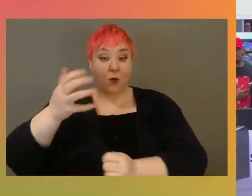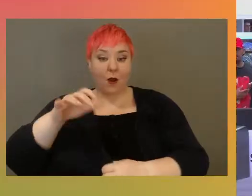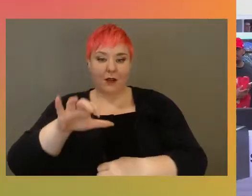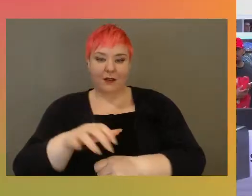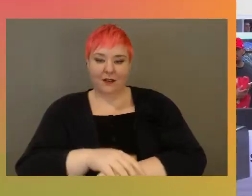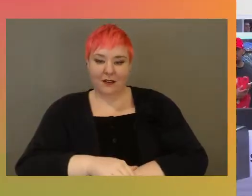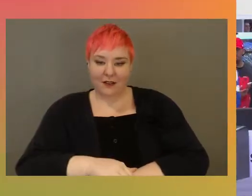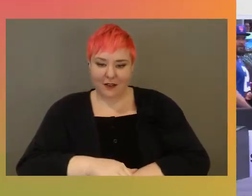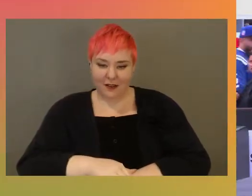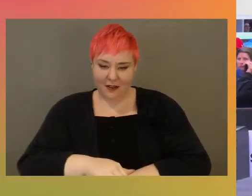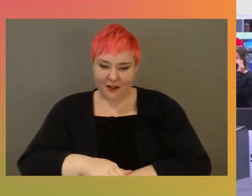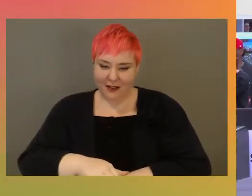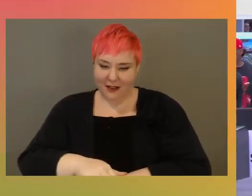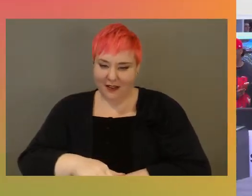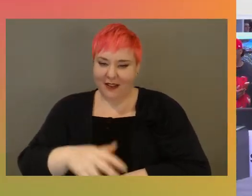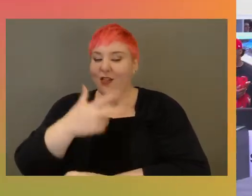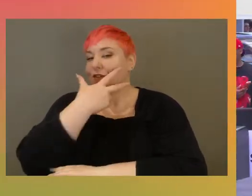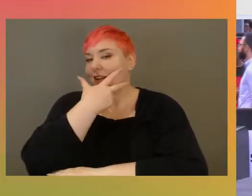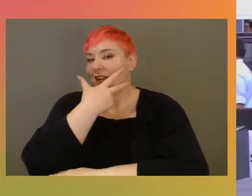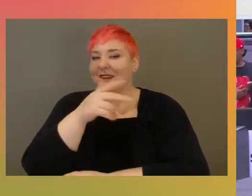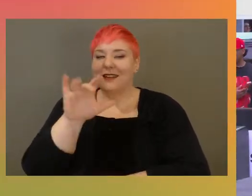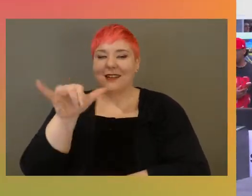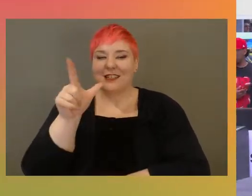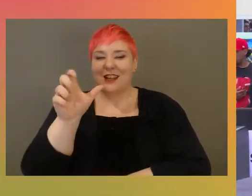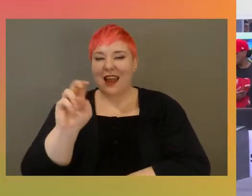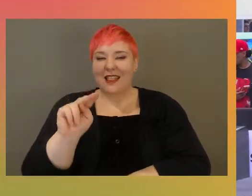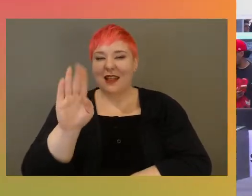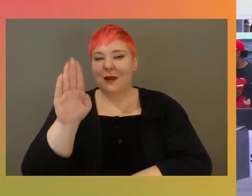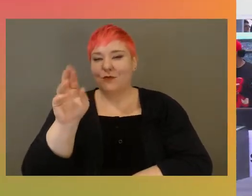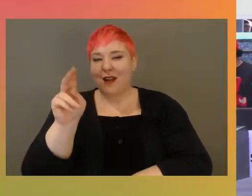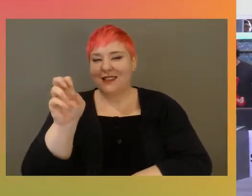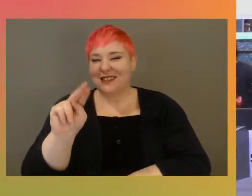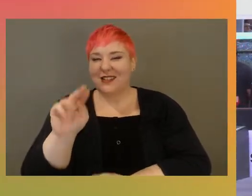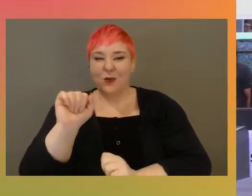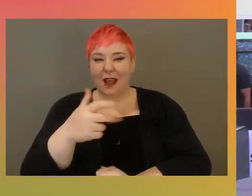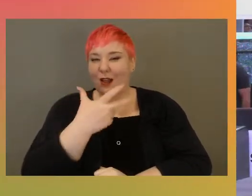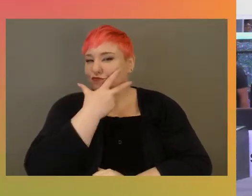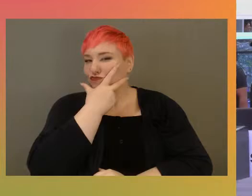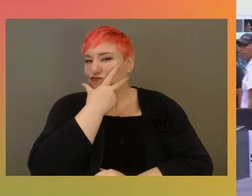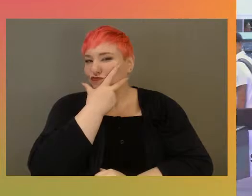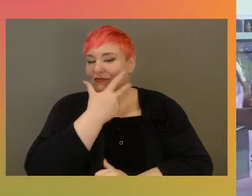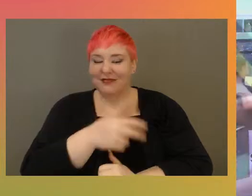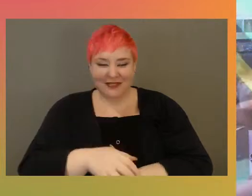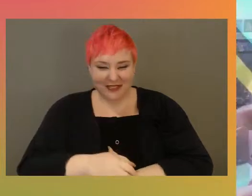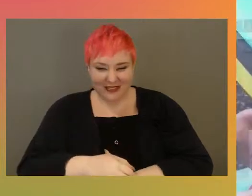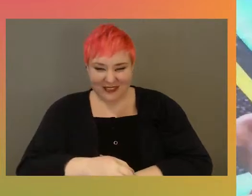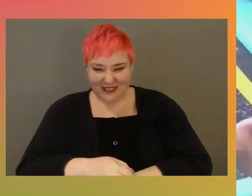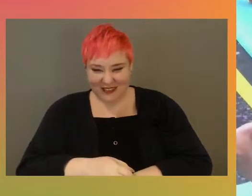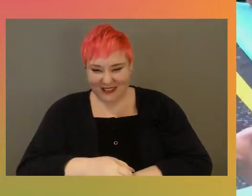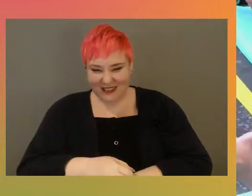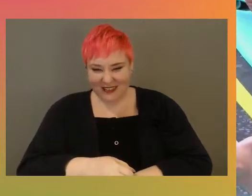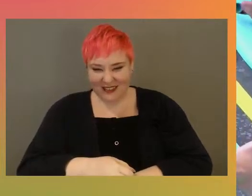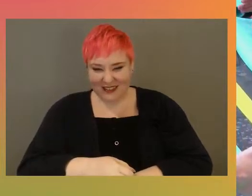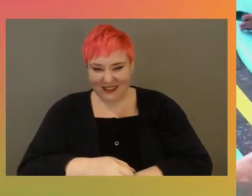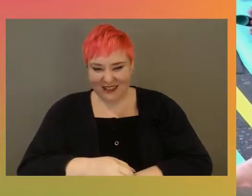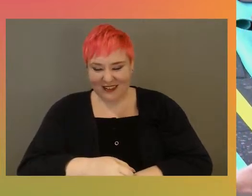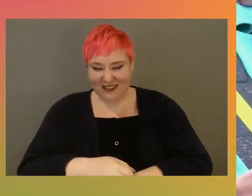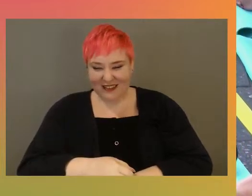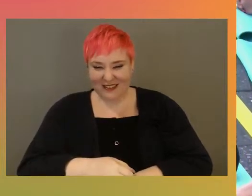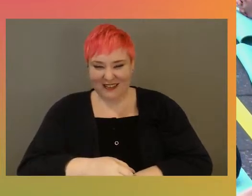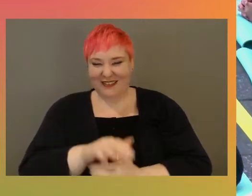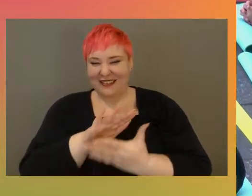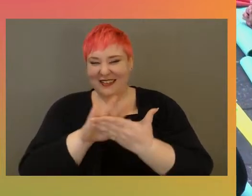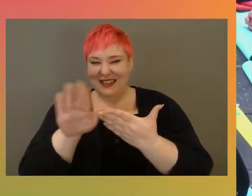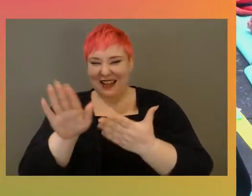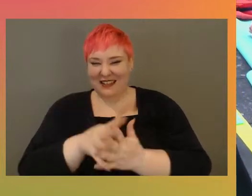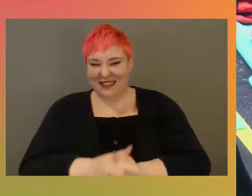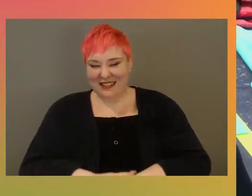FURTHER FORWARD.